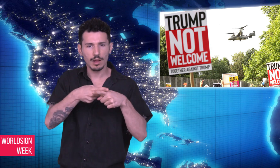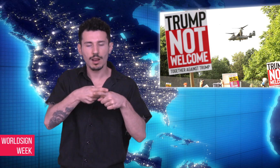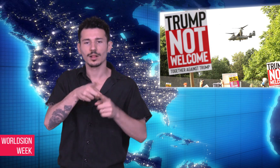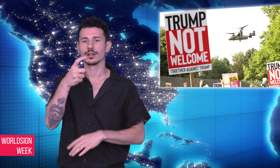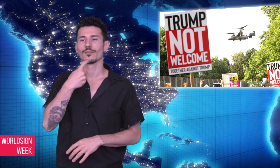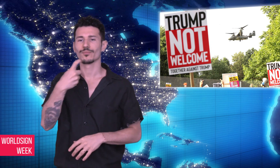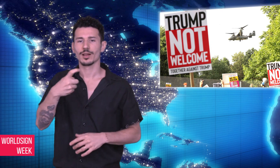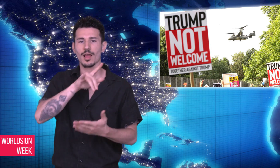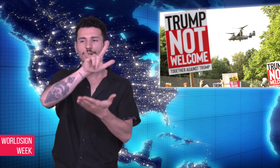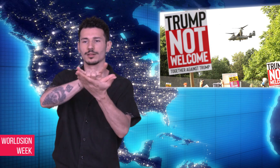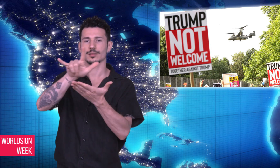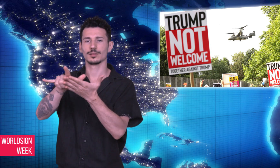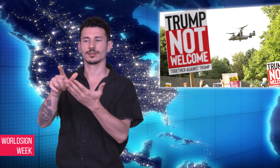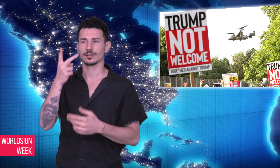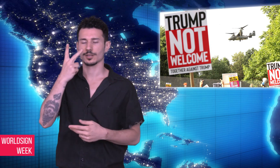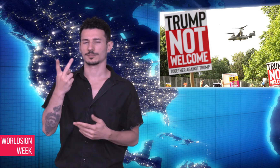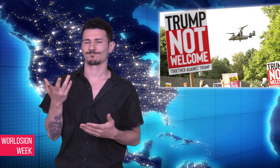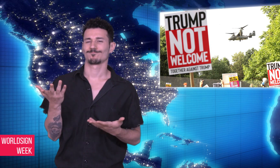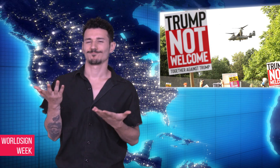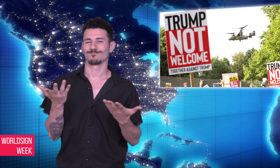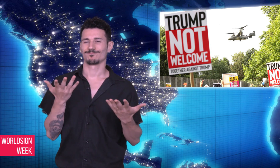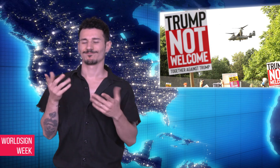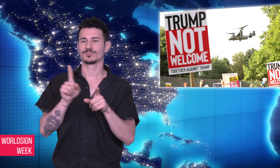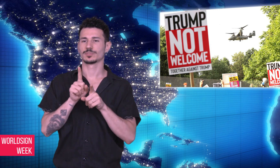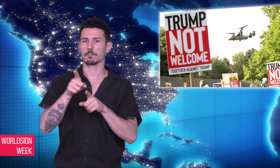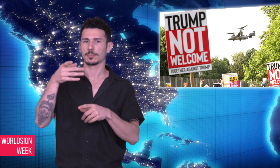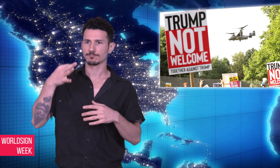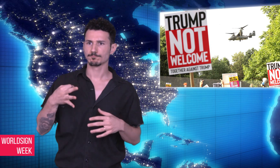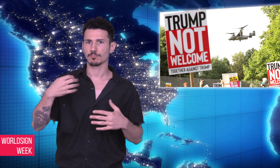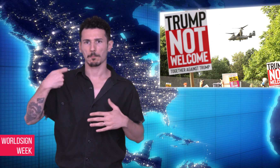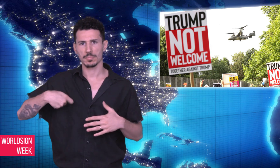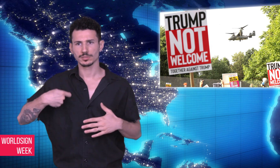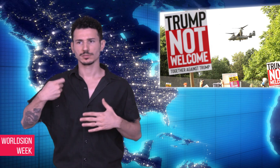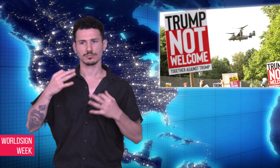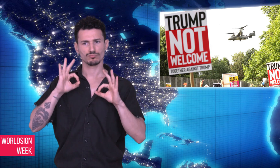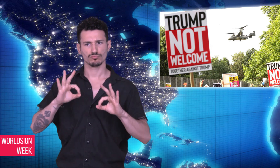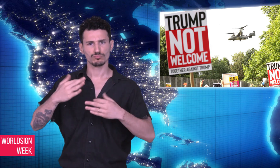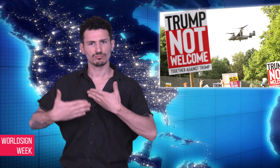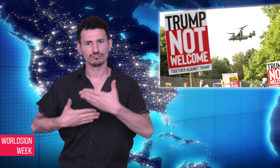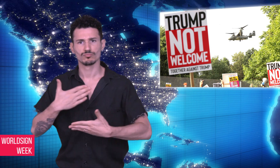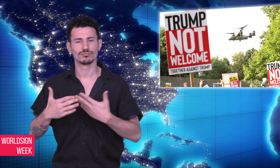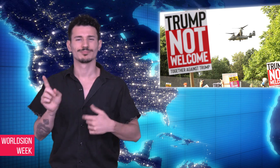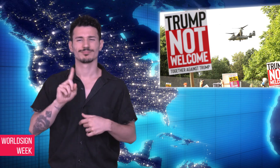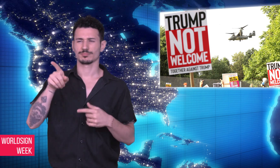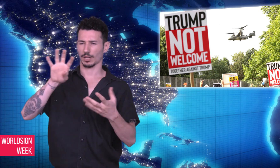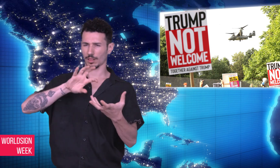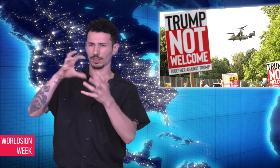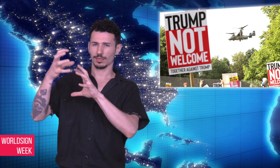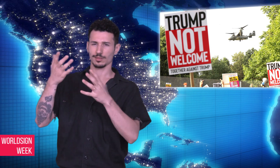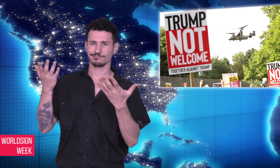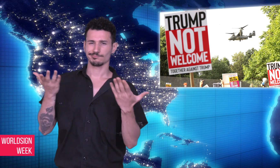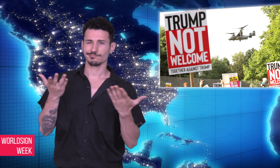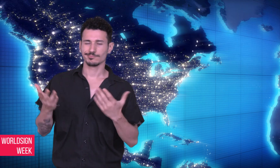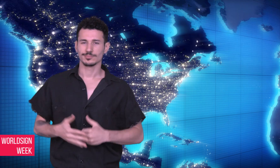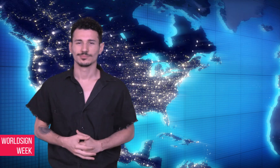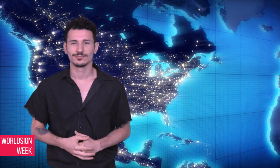overseas trip to England and Finland as “disastrous” for diplomatic relations.